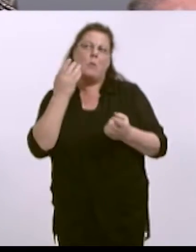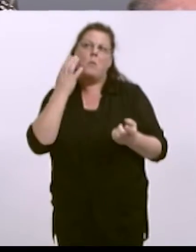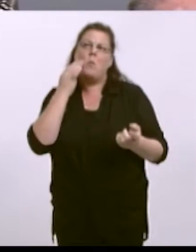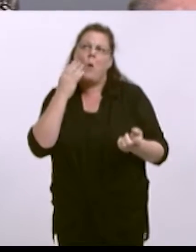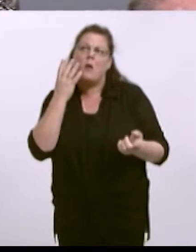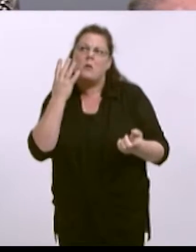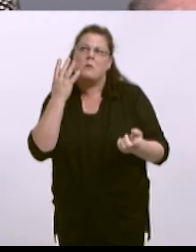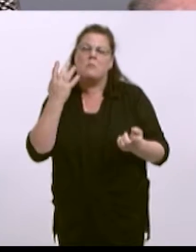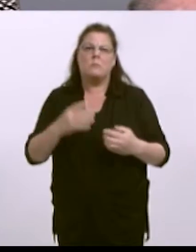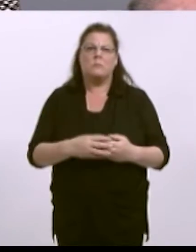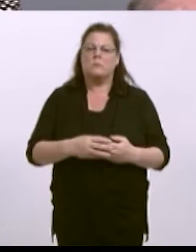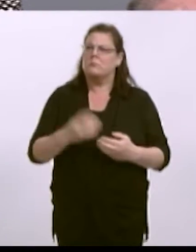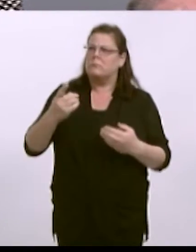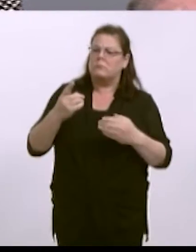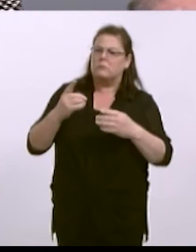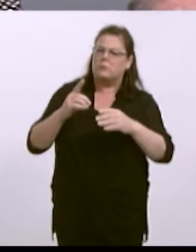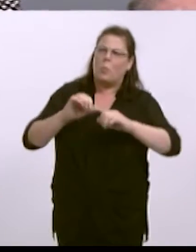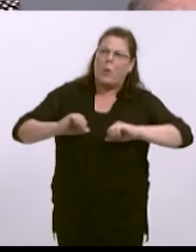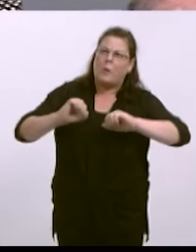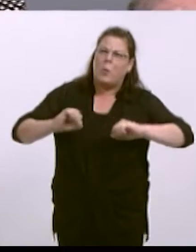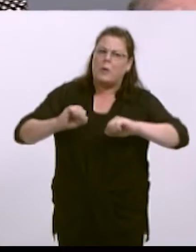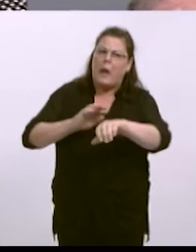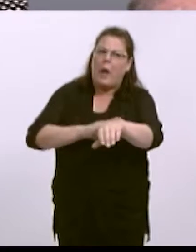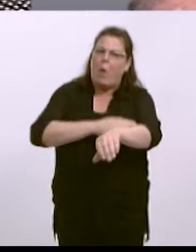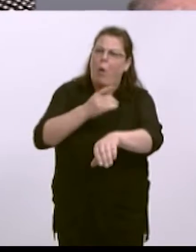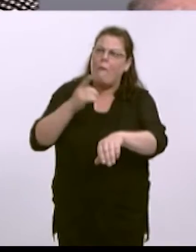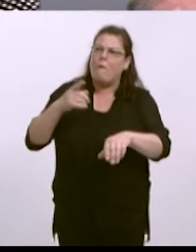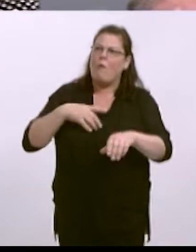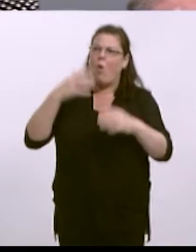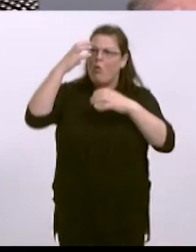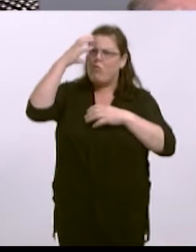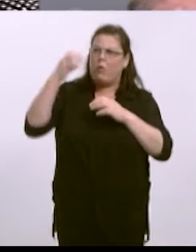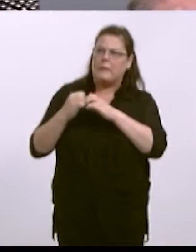implemented. How long would you expect it to take from Royal Assent to a policy, through